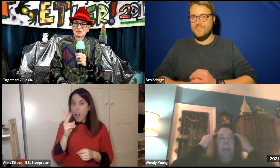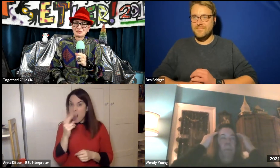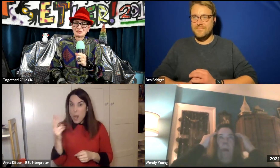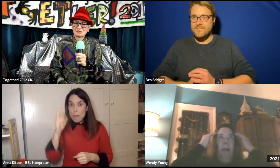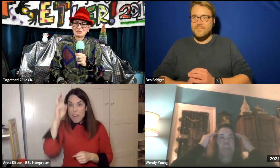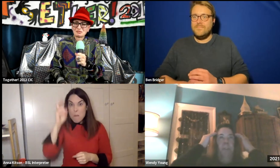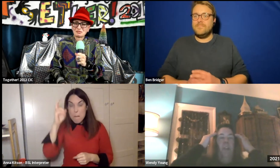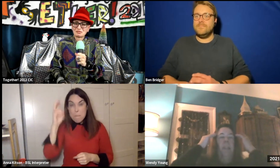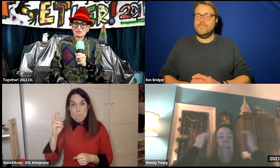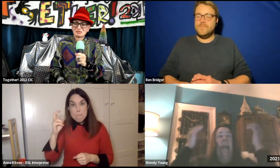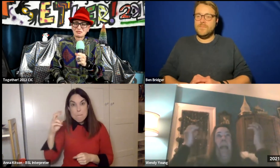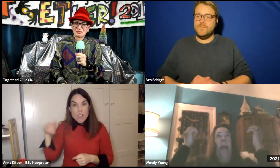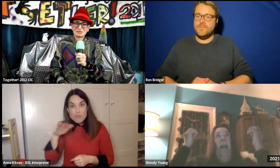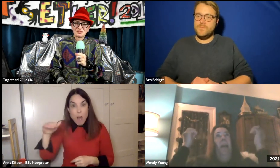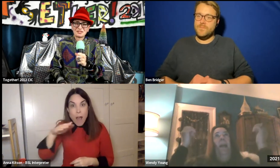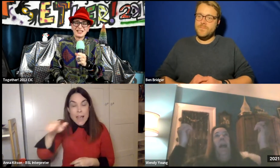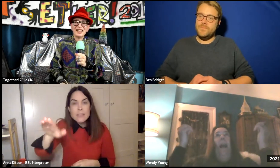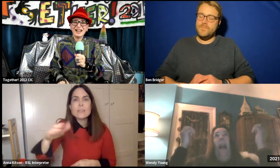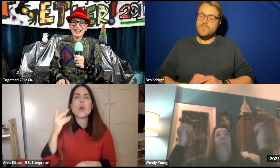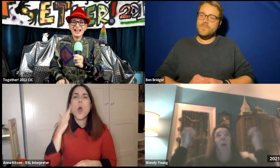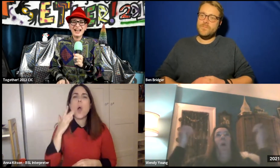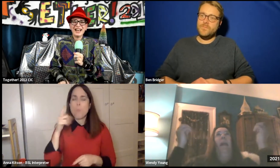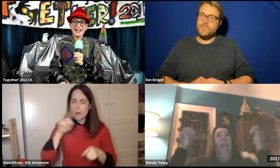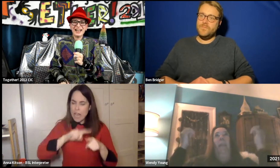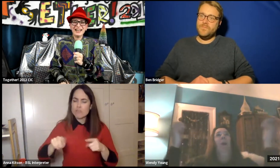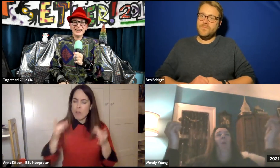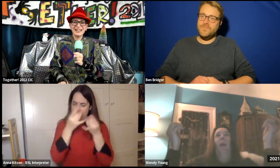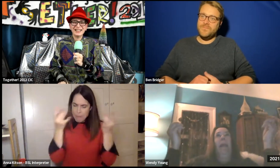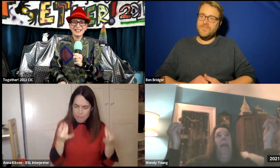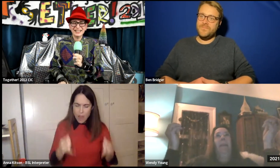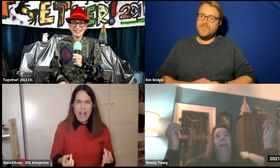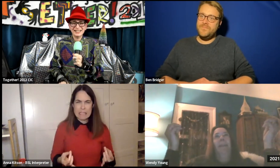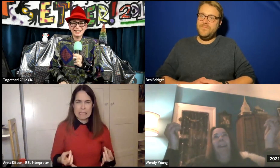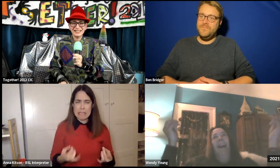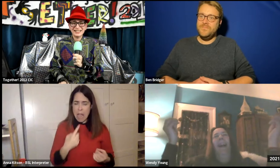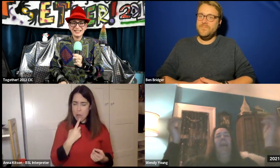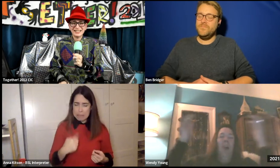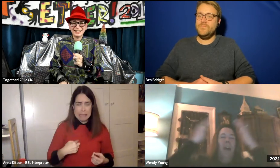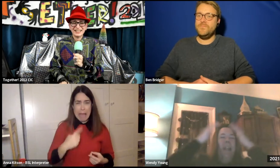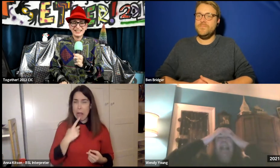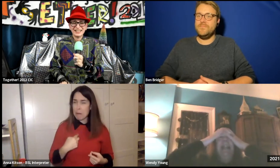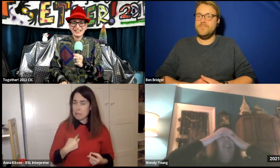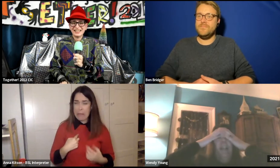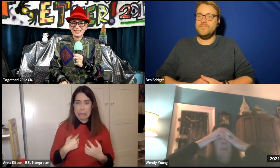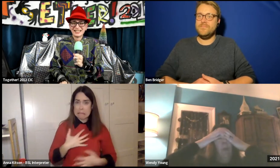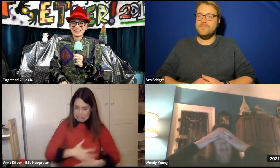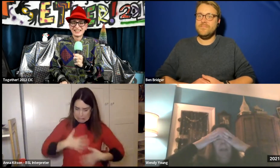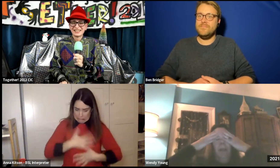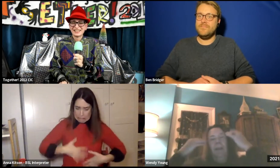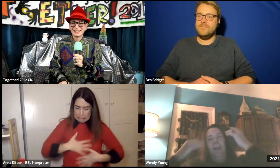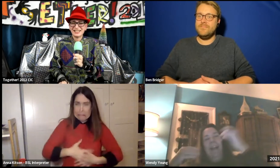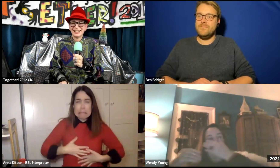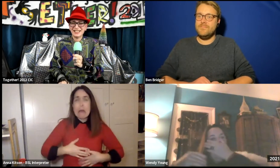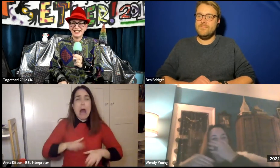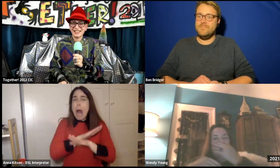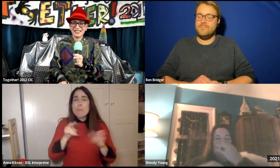mindfulness and saying, I'm a queen, I'm a queen!! I'm not an NHS worker!